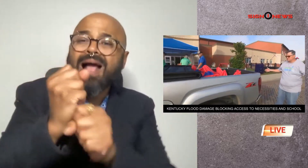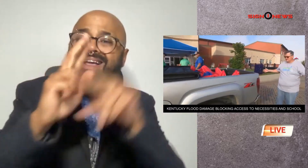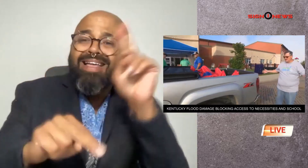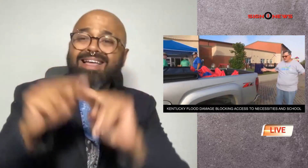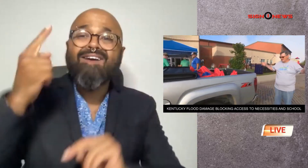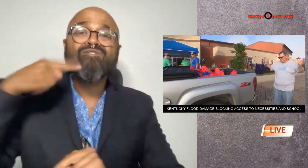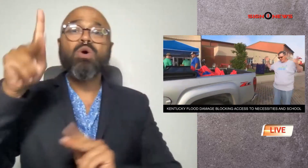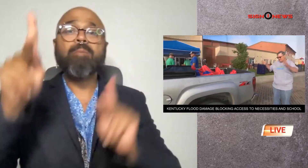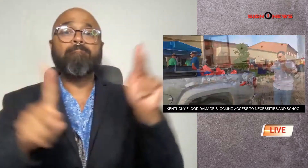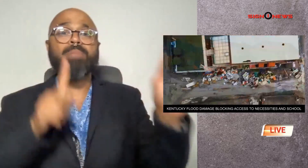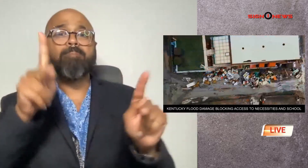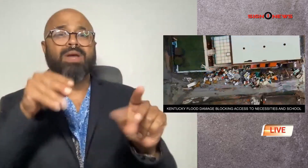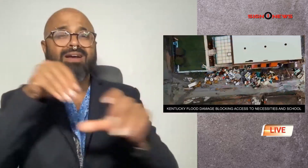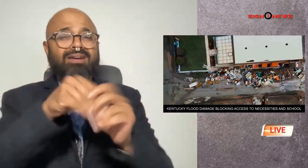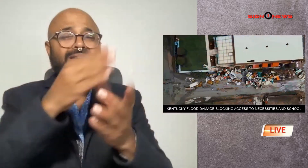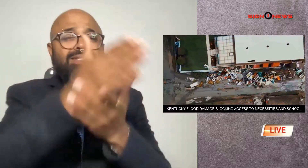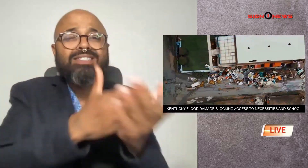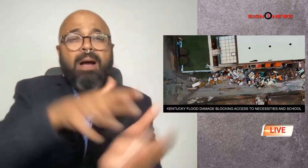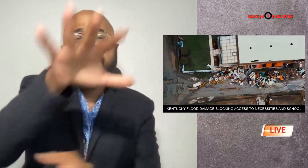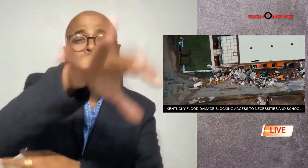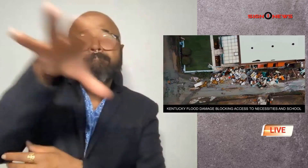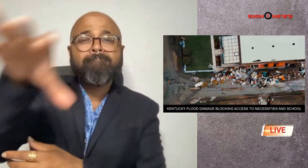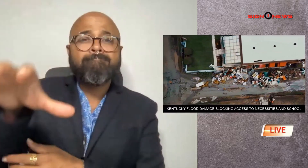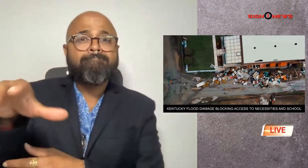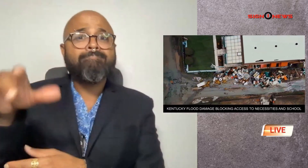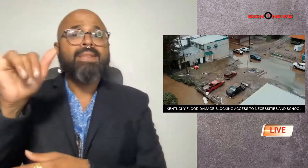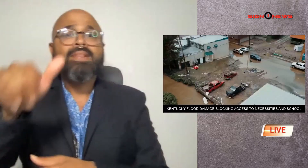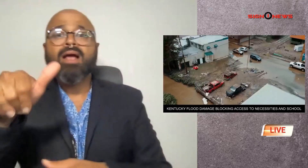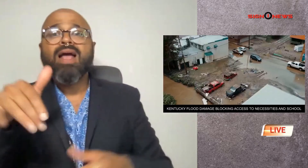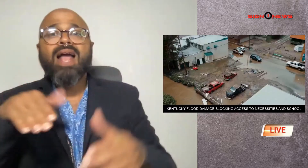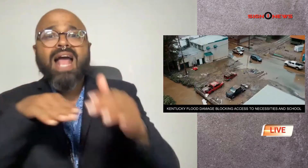it's making it harder for people in some areas to access basic goods and services